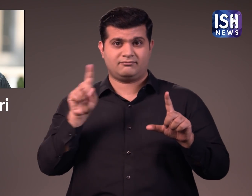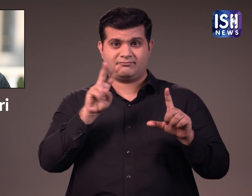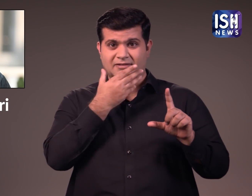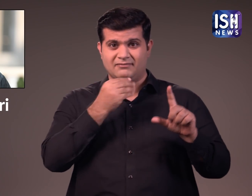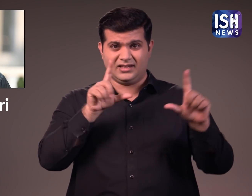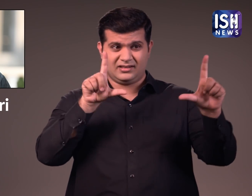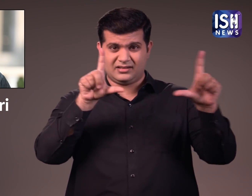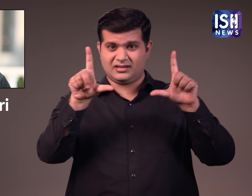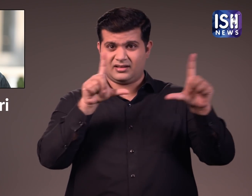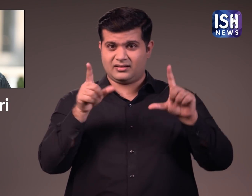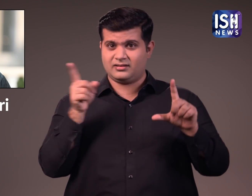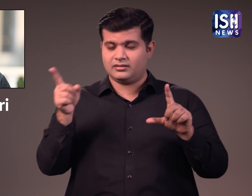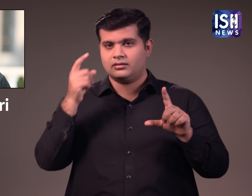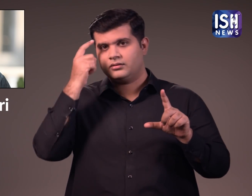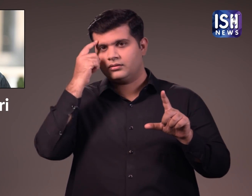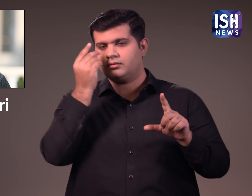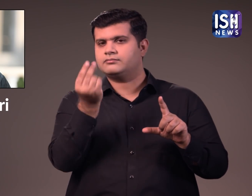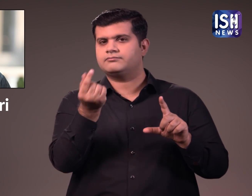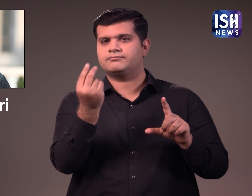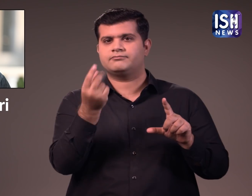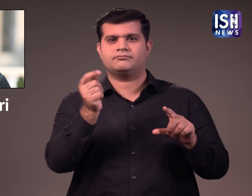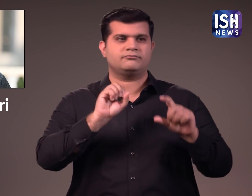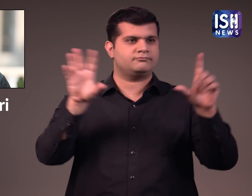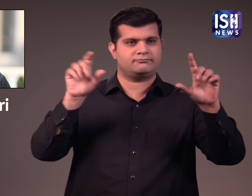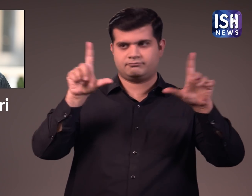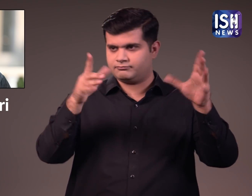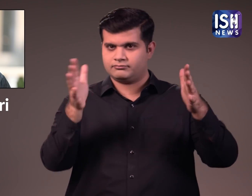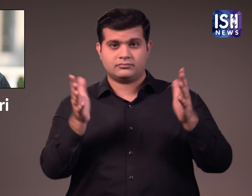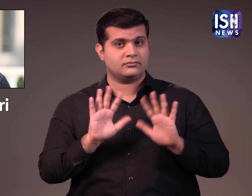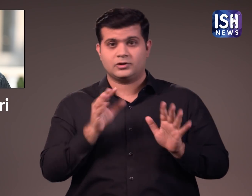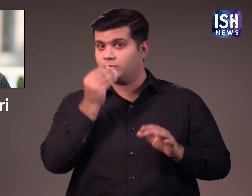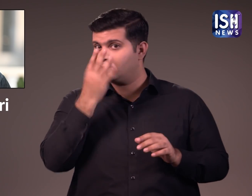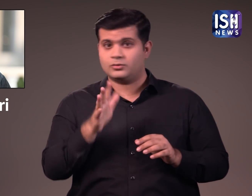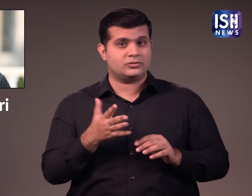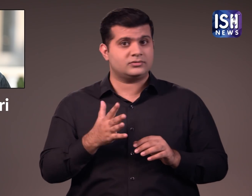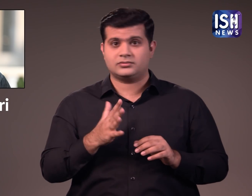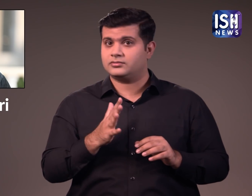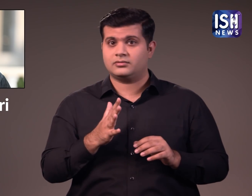It wasn't easy to make this movie.